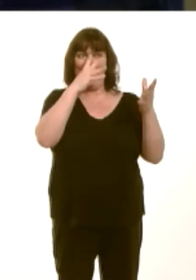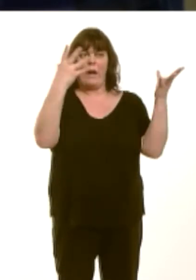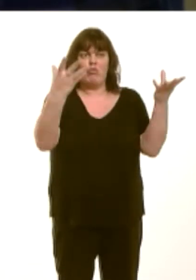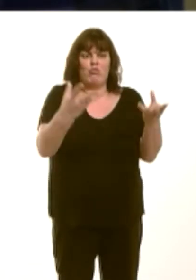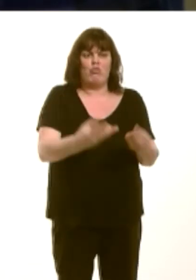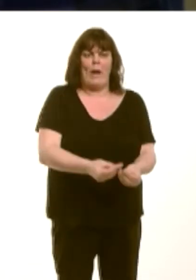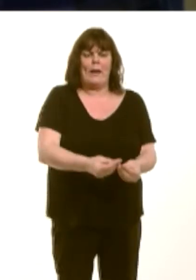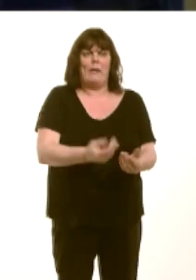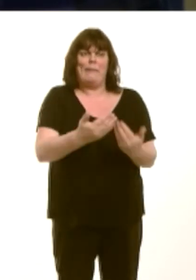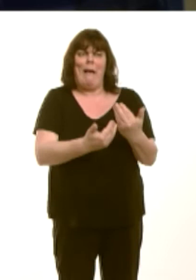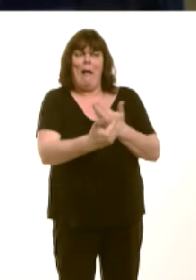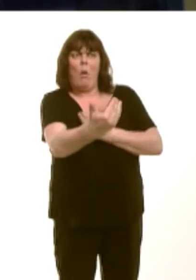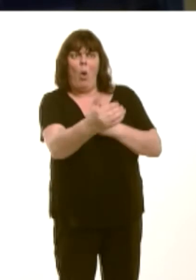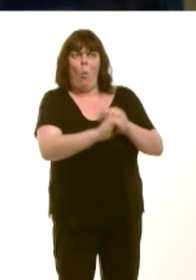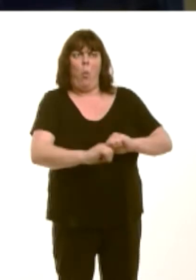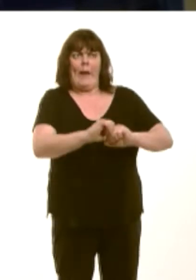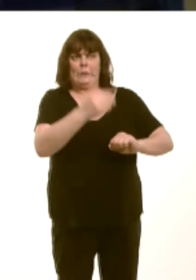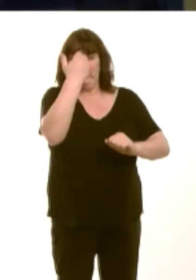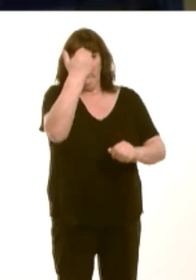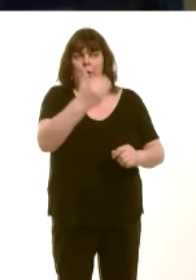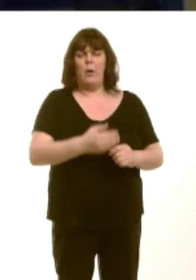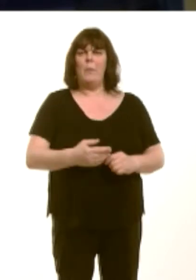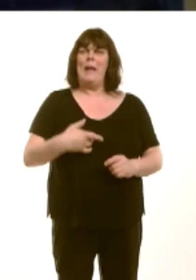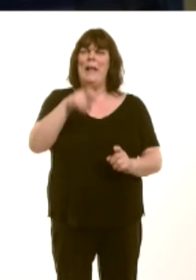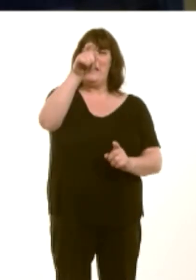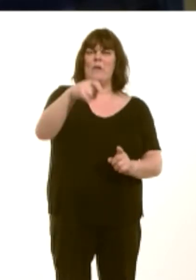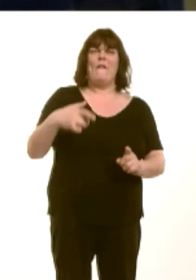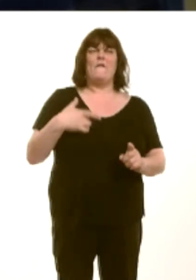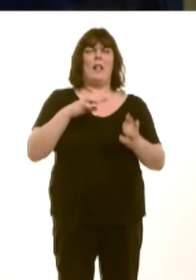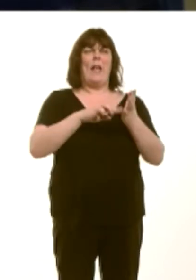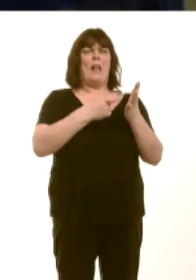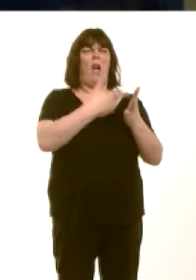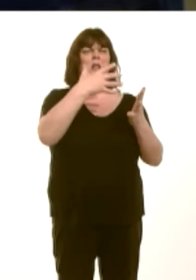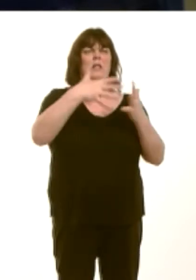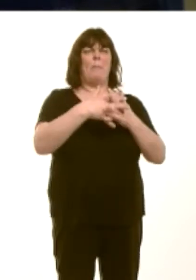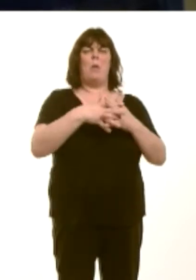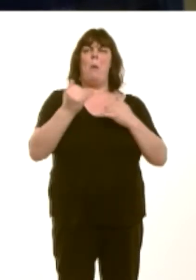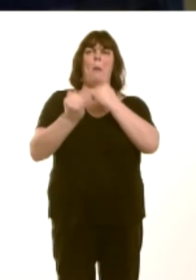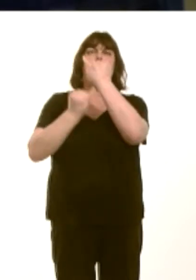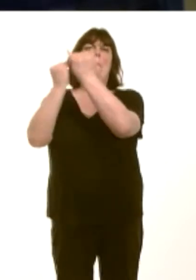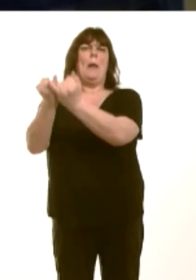The constituent feels that responsibility has been pushed from NRW to the local authority; the local authority, vice versa.